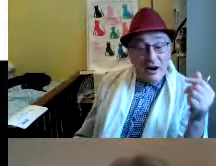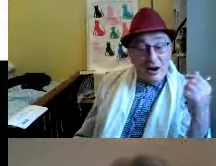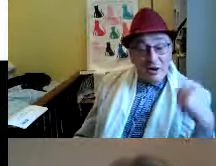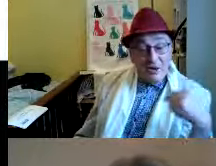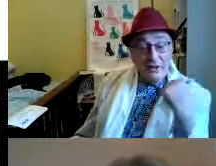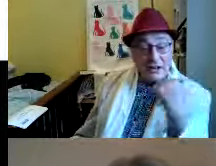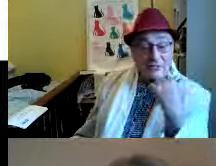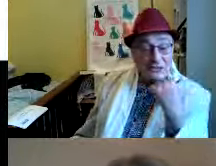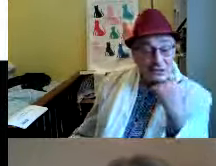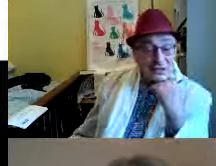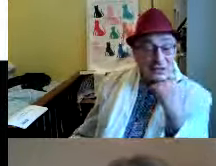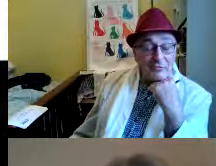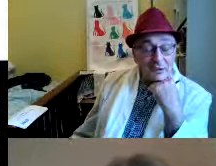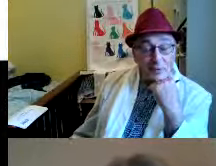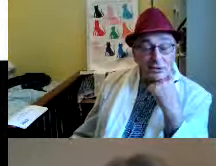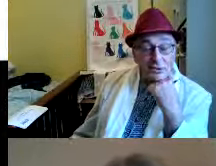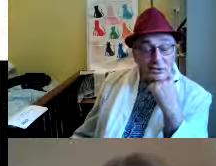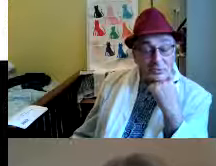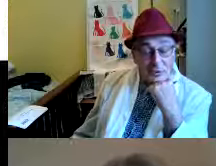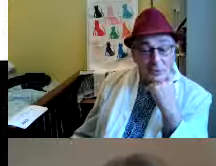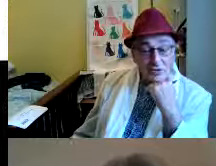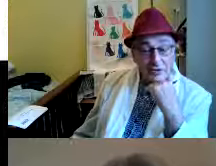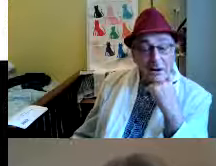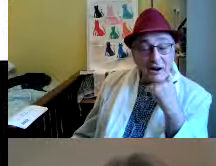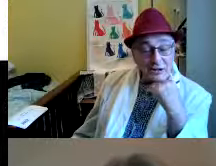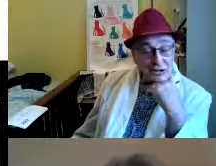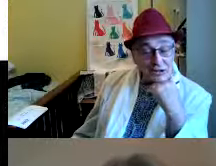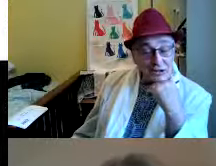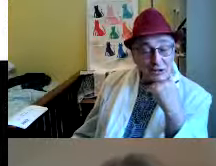a lot of the galleries are saying they really want to support the artists